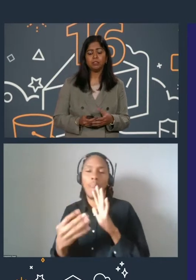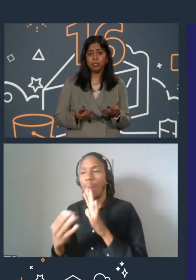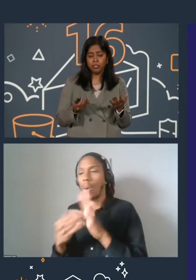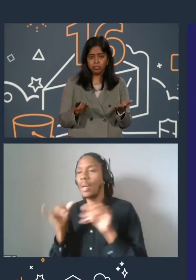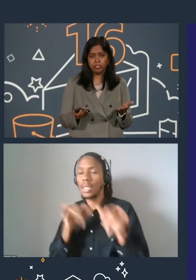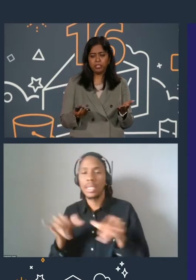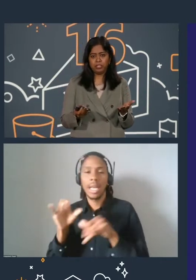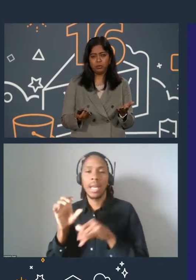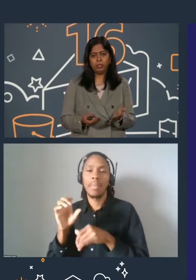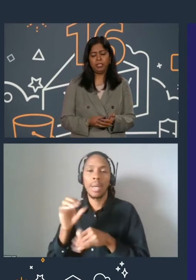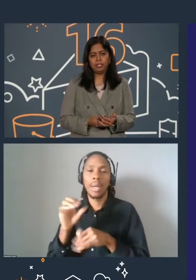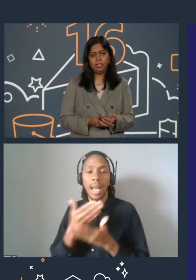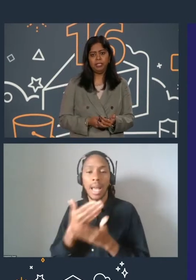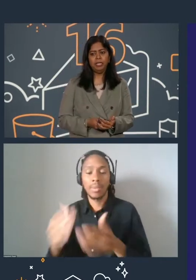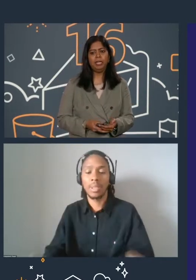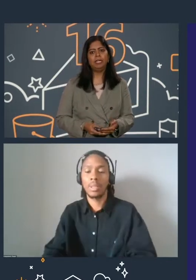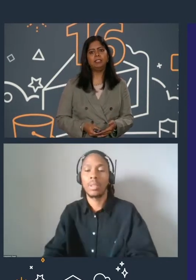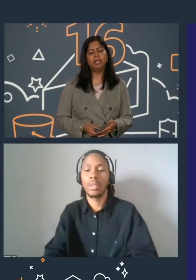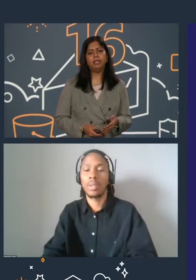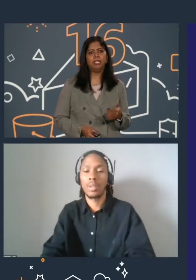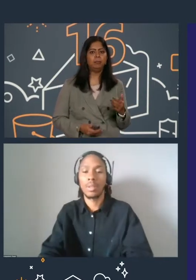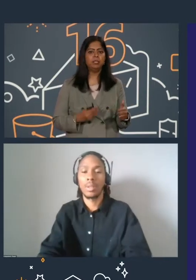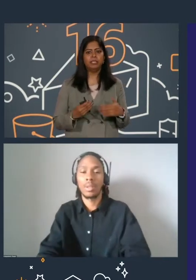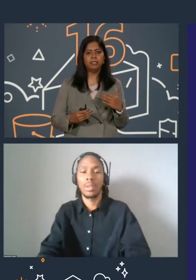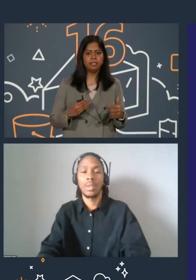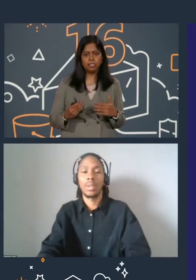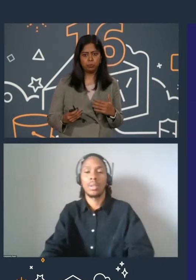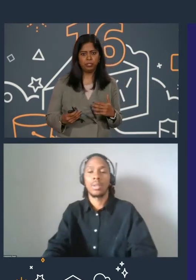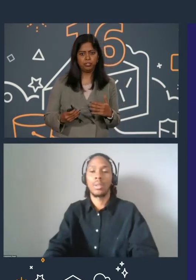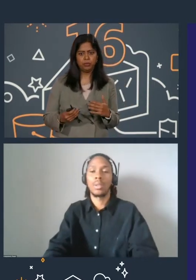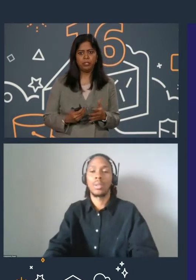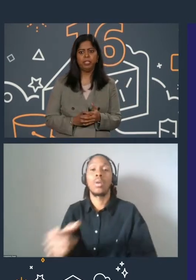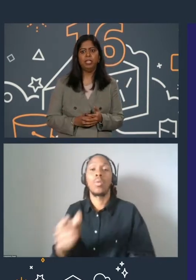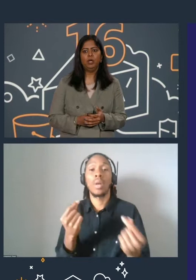So in this architecture, what they did is that they built an SNS bridge, right?